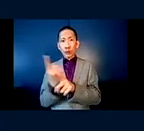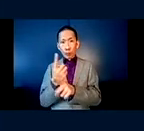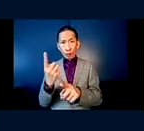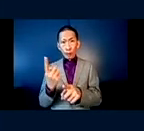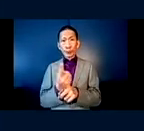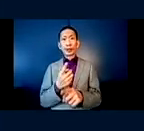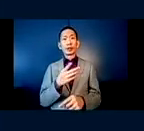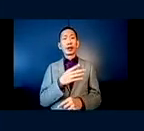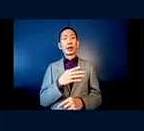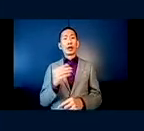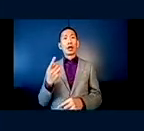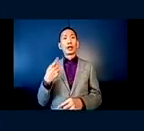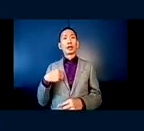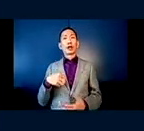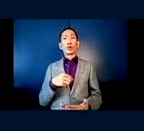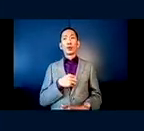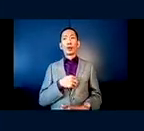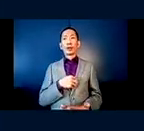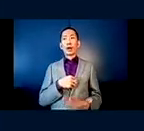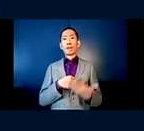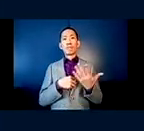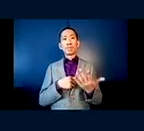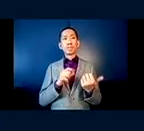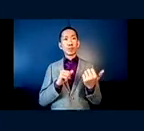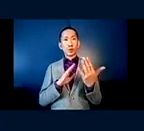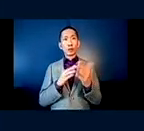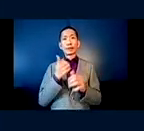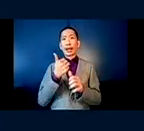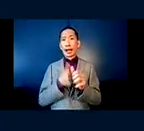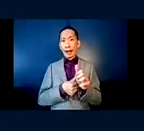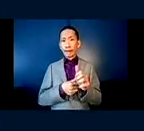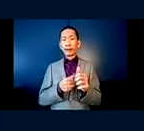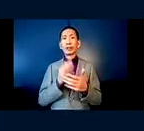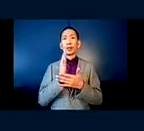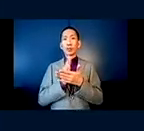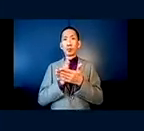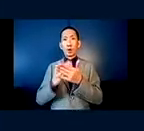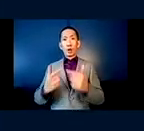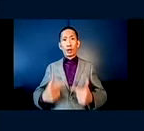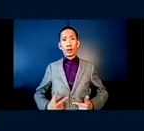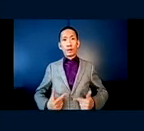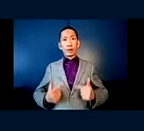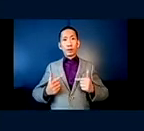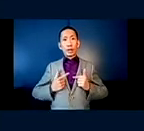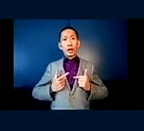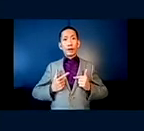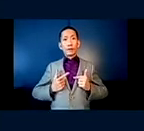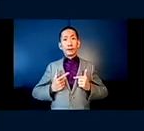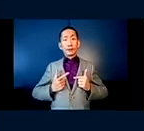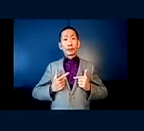LANGUAGE, THAT WE'RE TOPICALLY APPROPRIATE, THAT WE'RE ADDRESSING EVERY SINGLE FACET OF